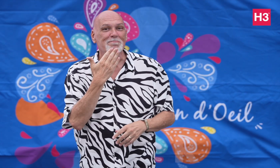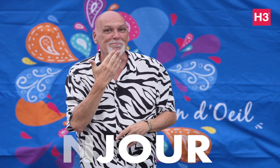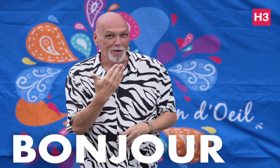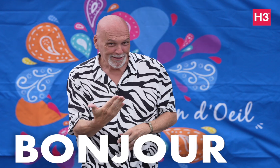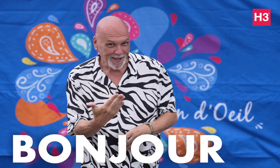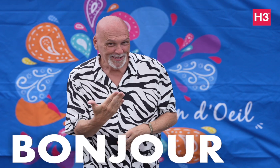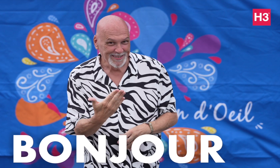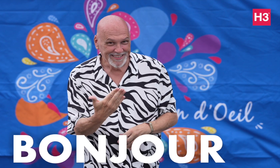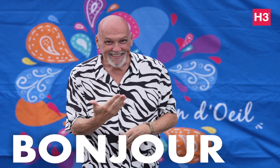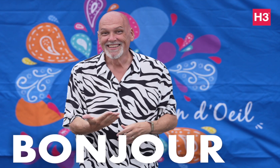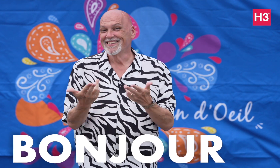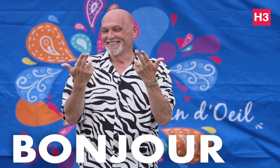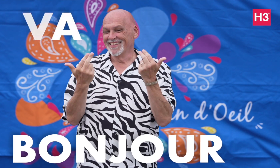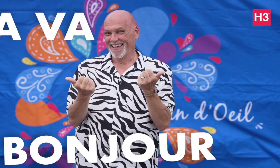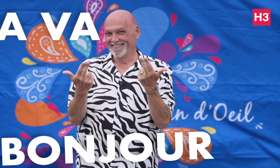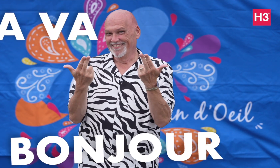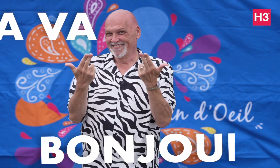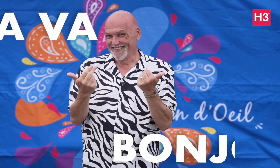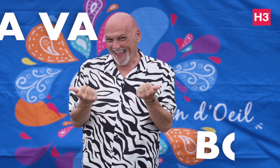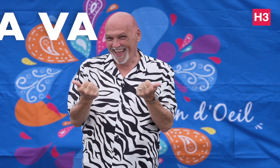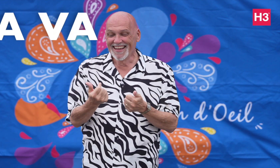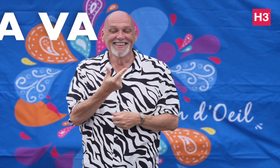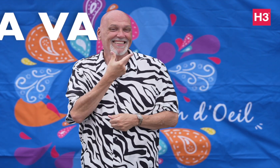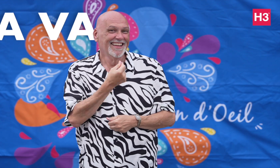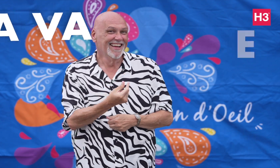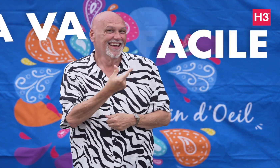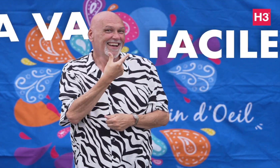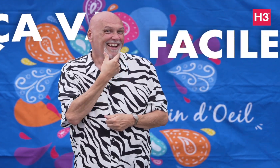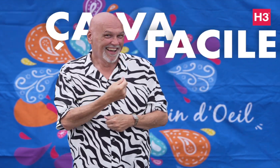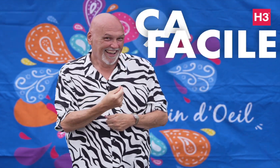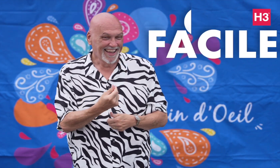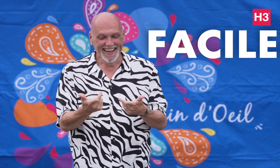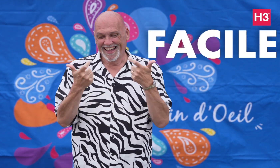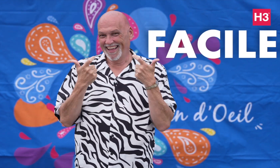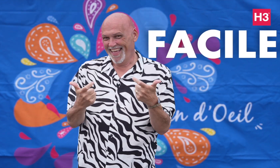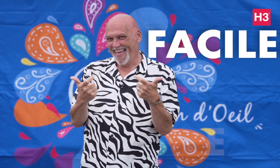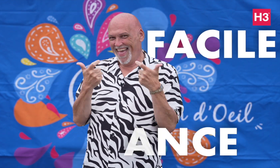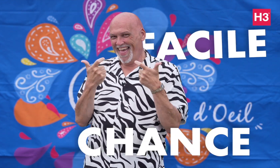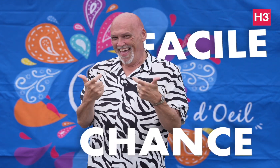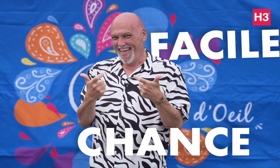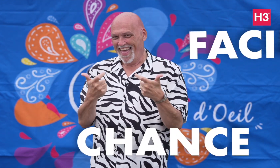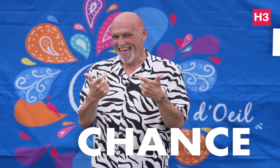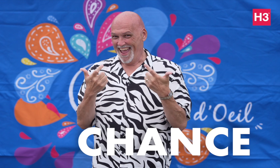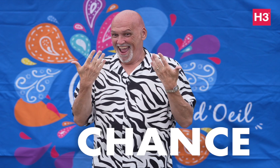Good morning, How are you? Easy. Lucky.